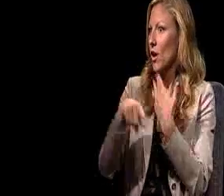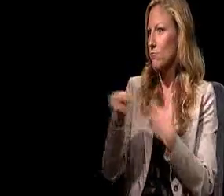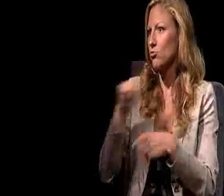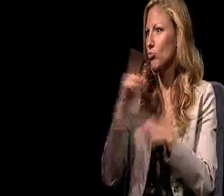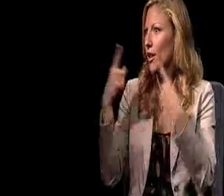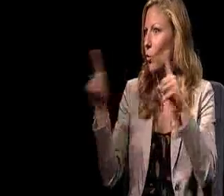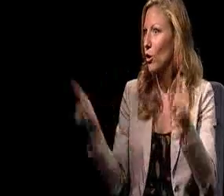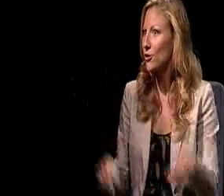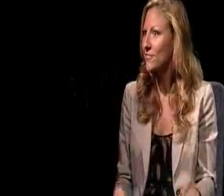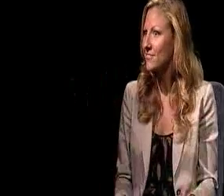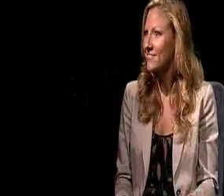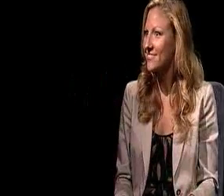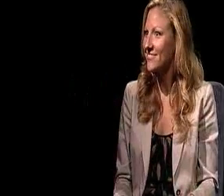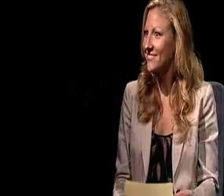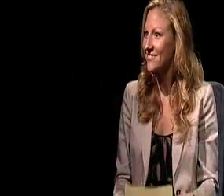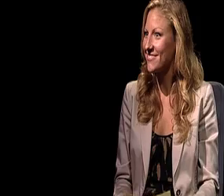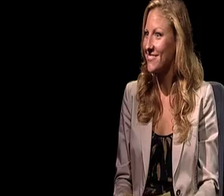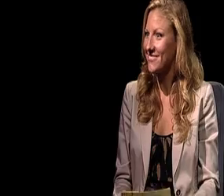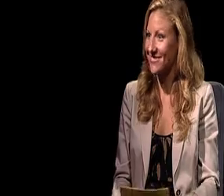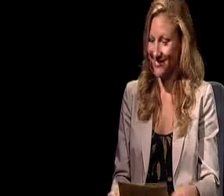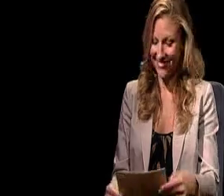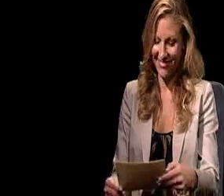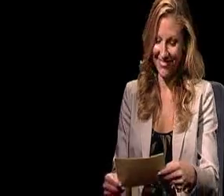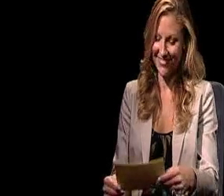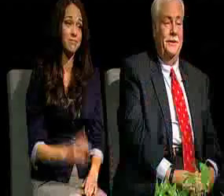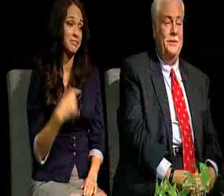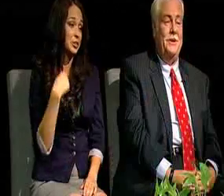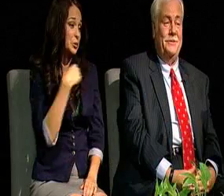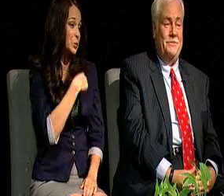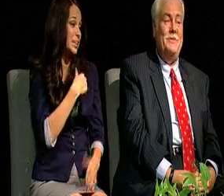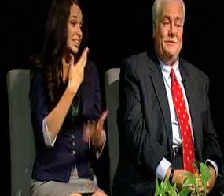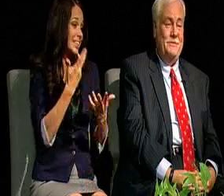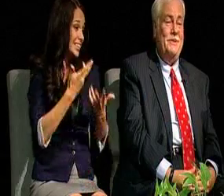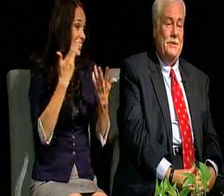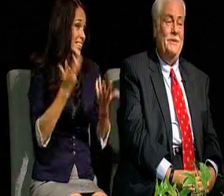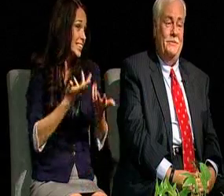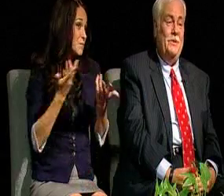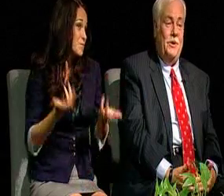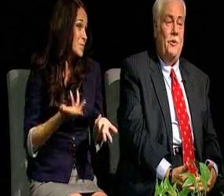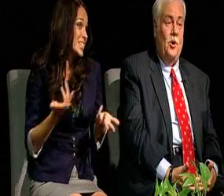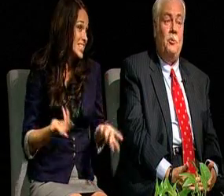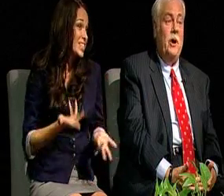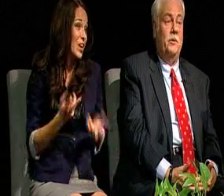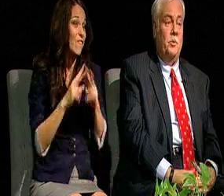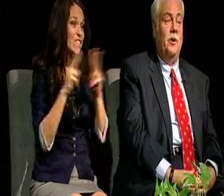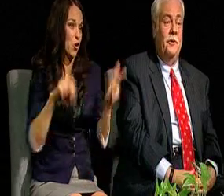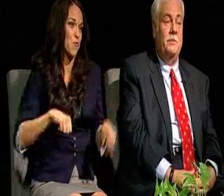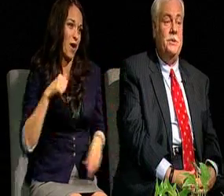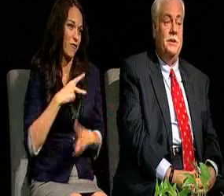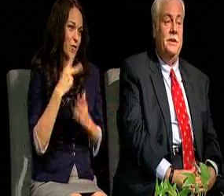Obviously the programs are really working then. We are very proud of our programs